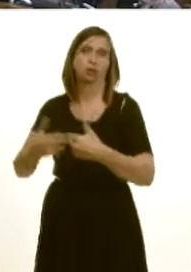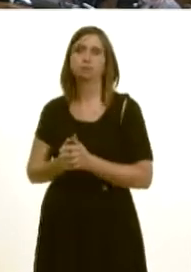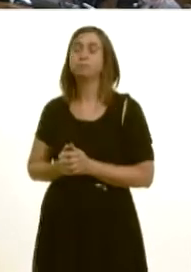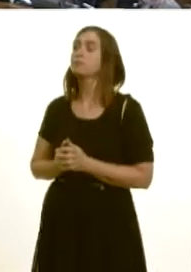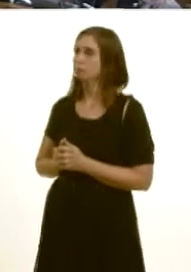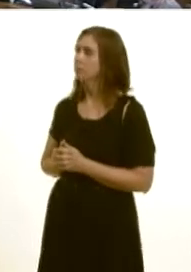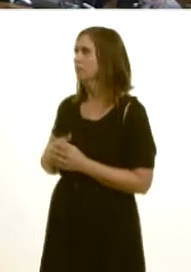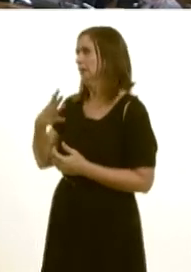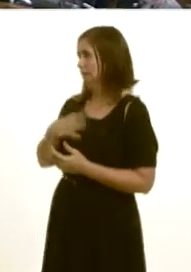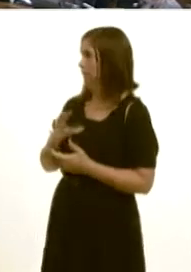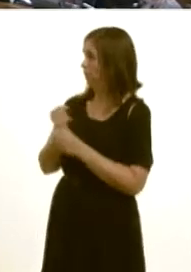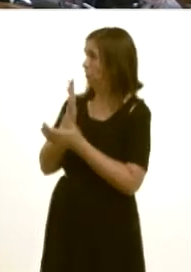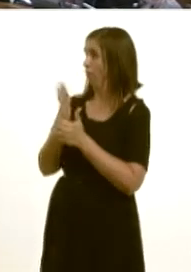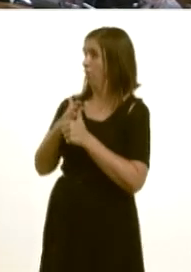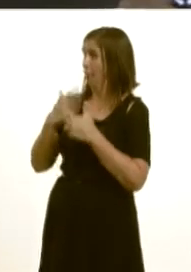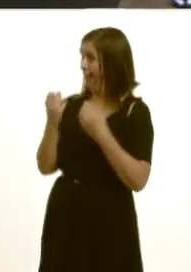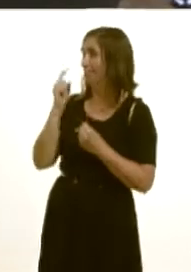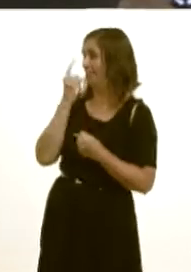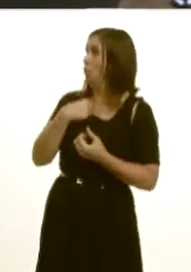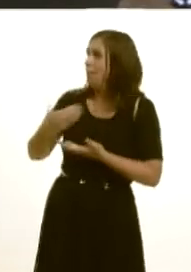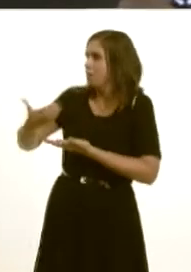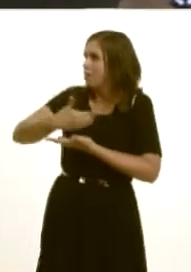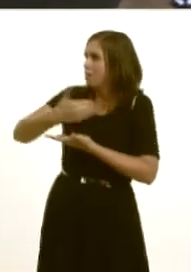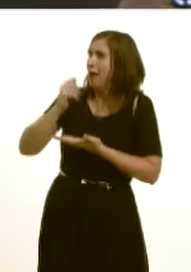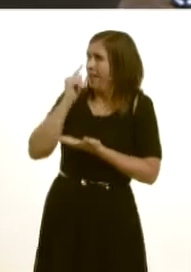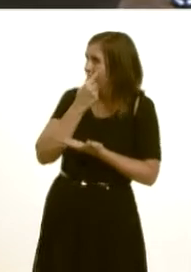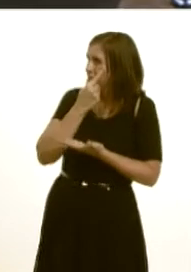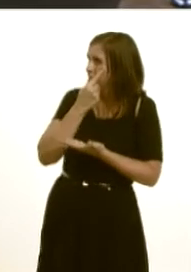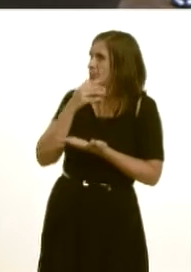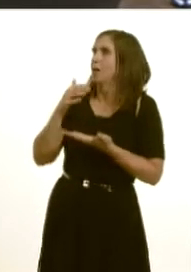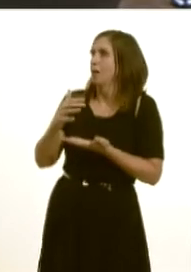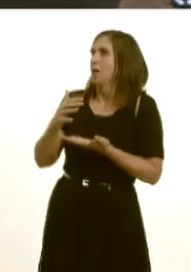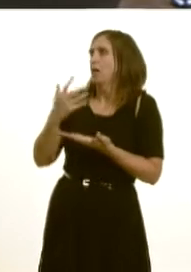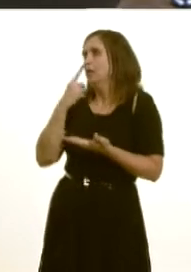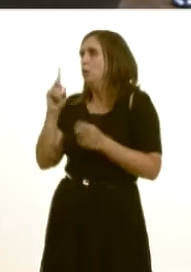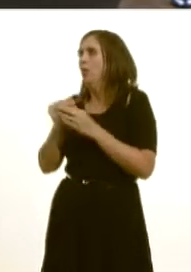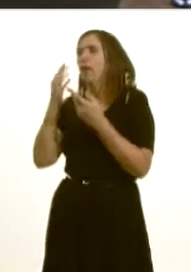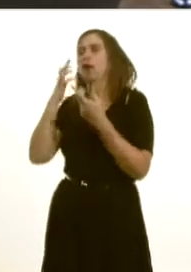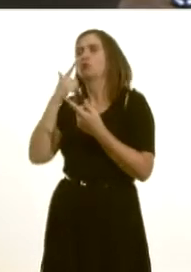that the evidence is there, first of all. The only way to gather the evidence, of course, is to examine what happens with the trial closure. With regard to Captain Beany, I believe